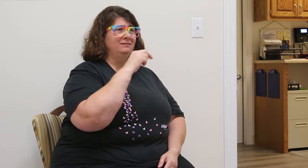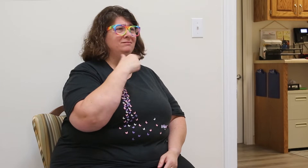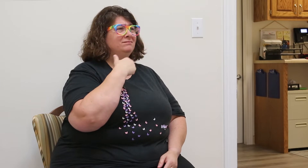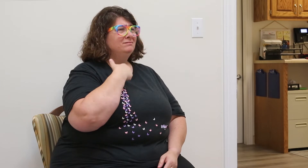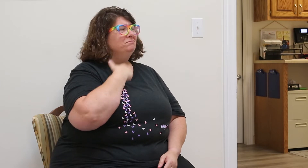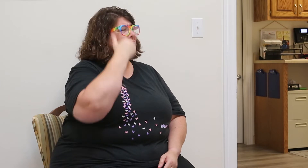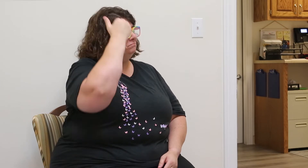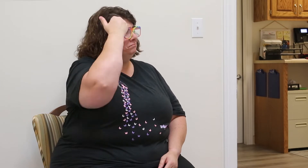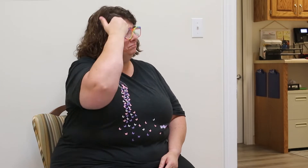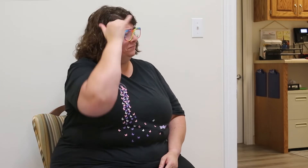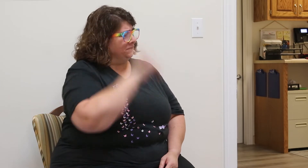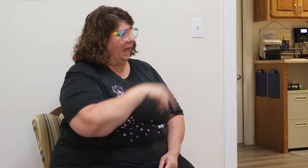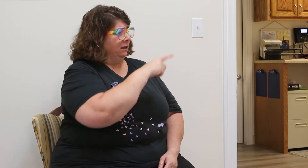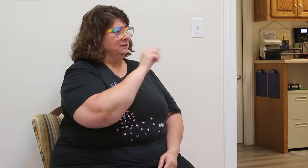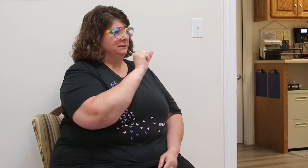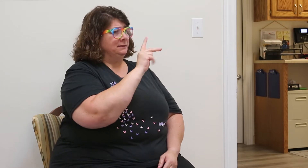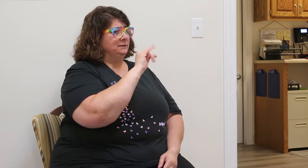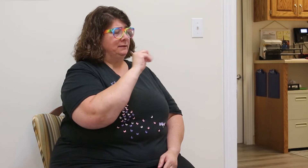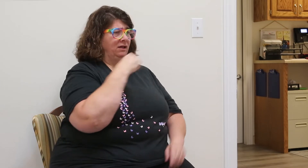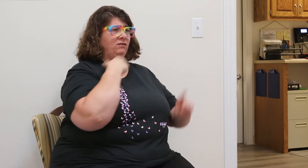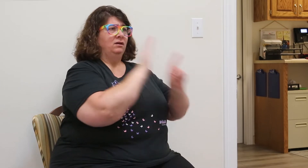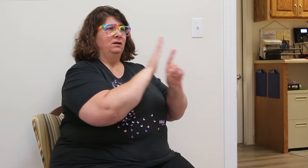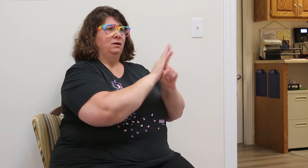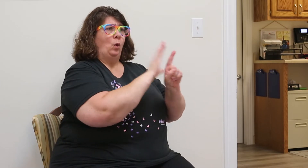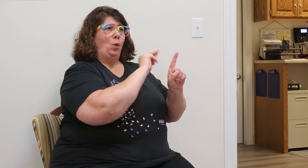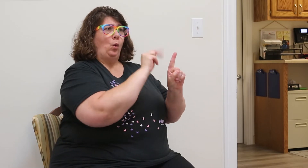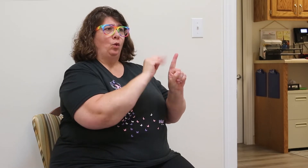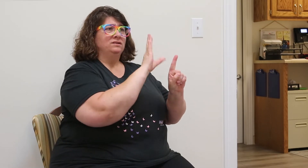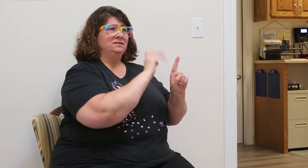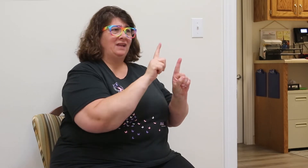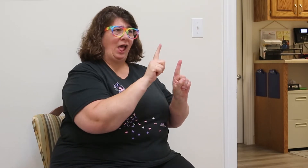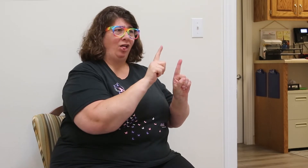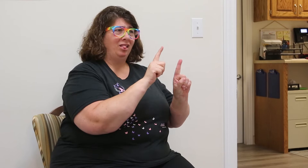I am aware that our skin have their own cells,